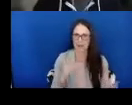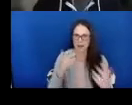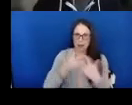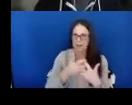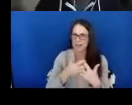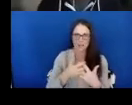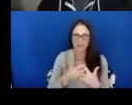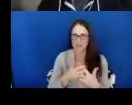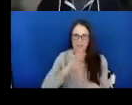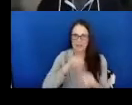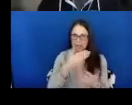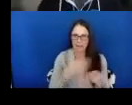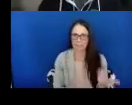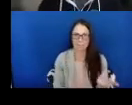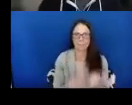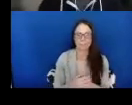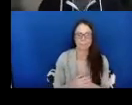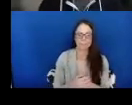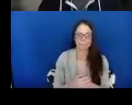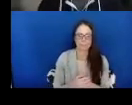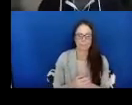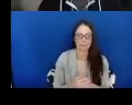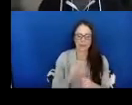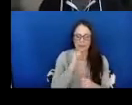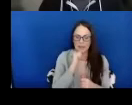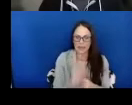in them. 16:22:16 The inability to access school based